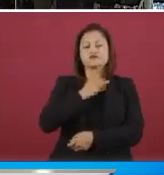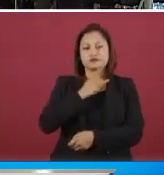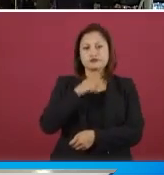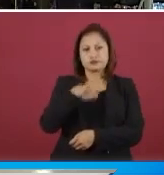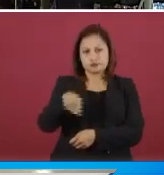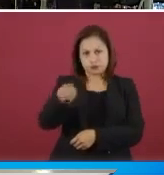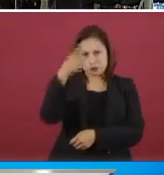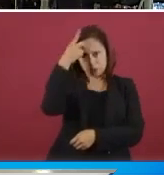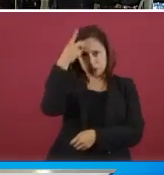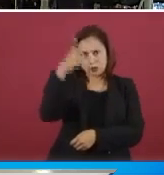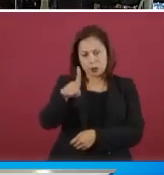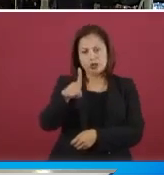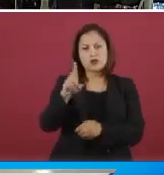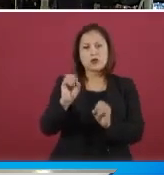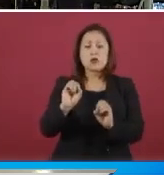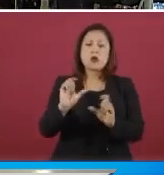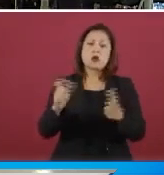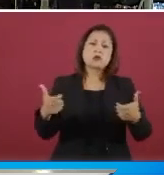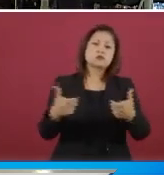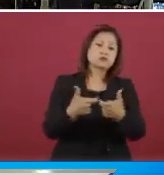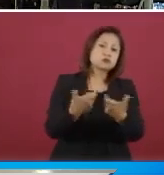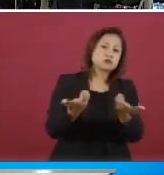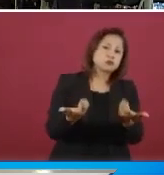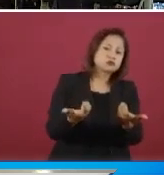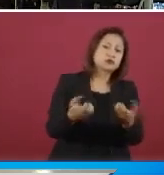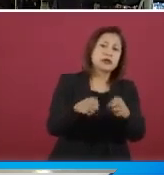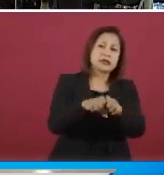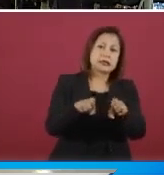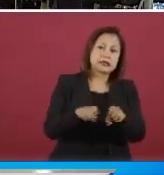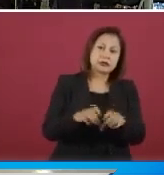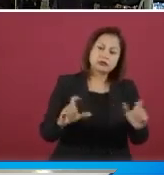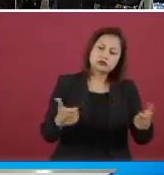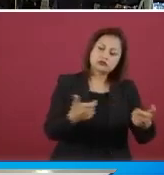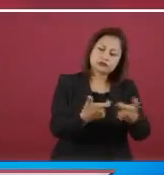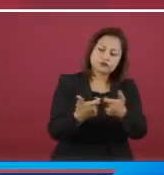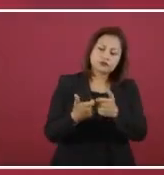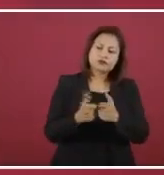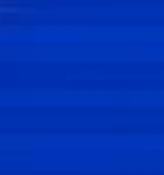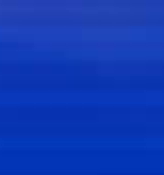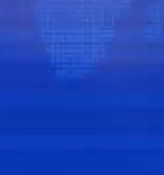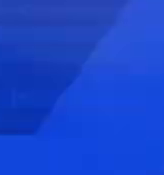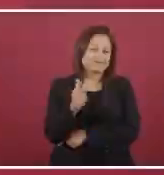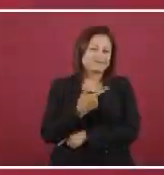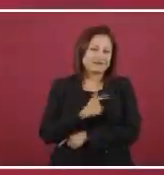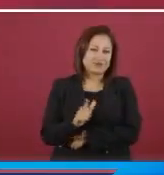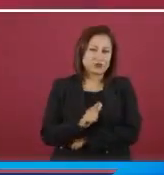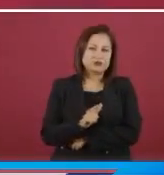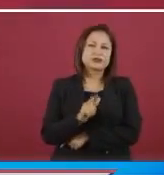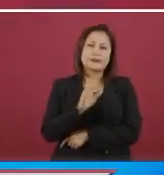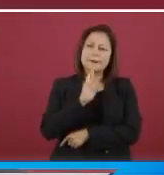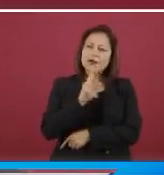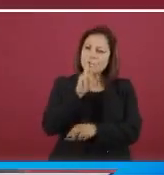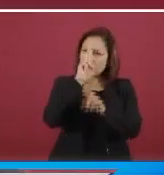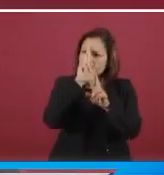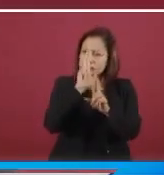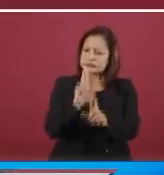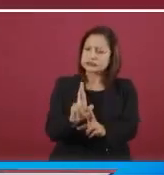will explain the regulations for the delivery of concessions for Pemex gas stations 2. Censorship in Networks